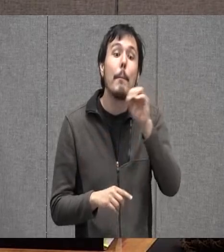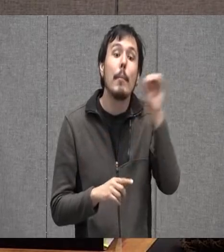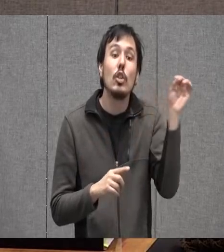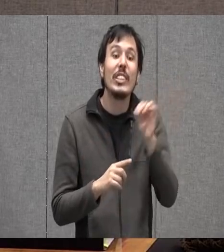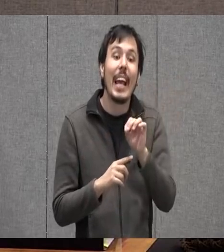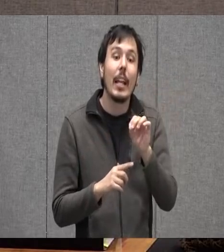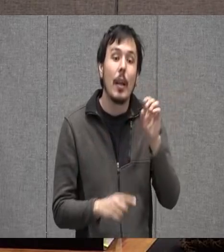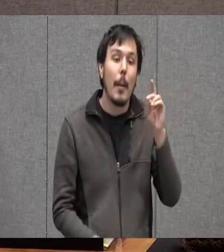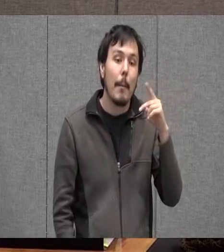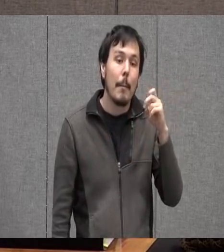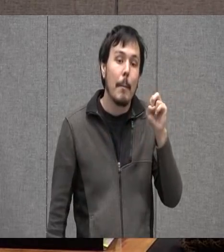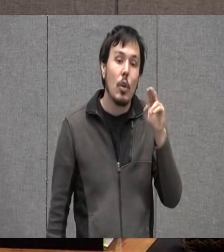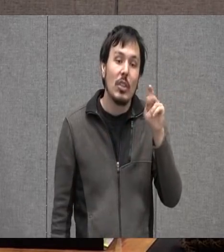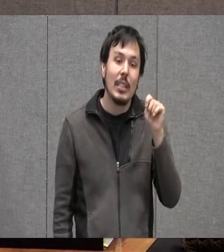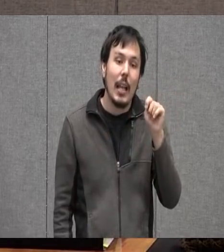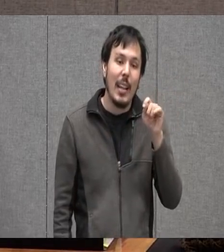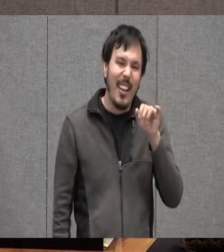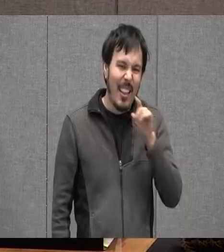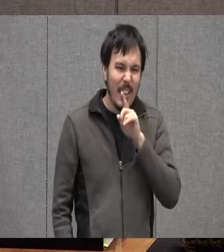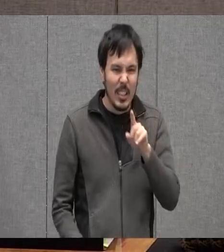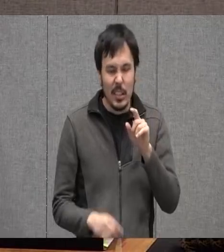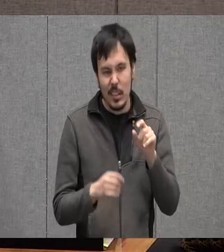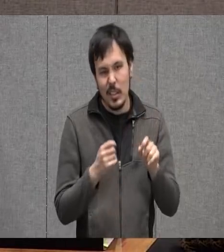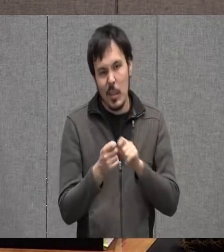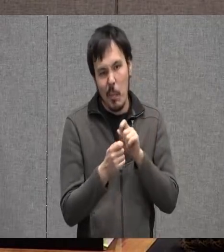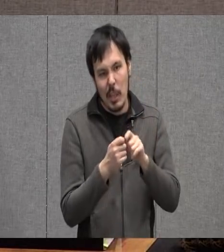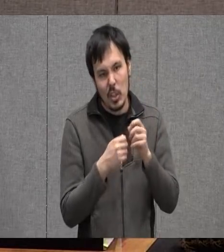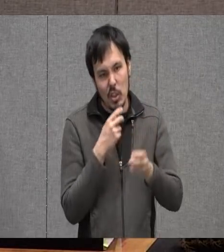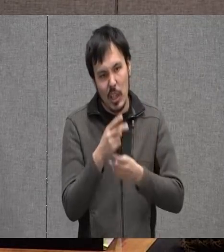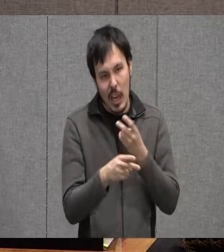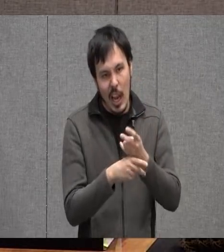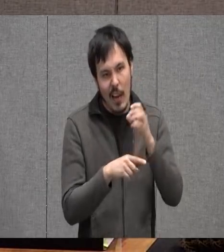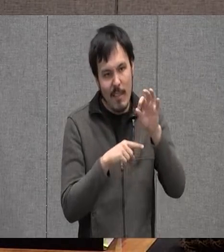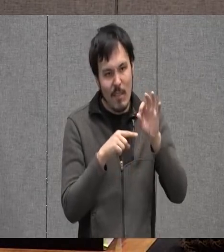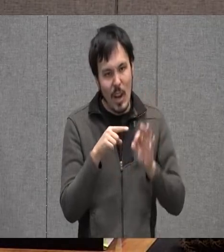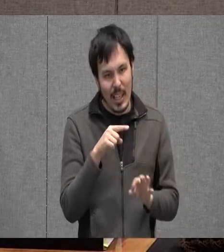A percent is a special kind of fraction that's all about